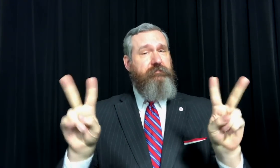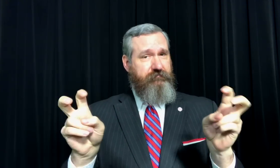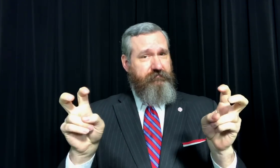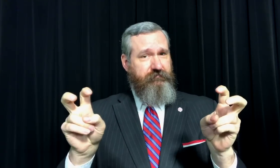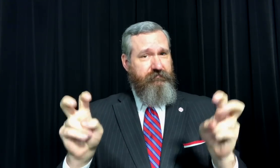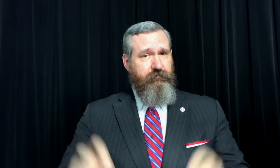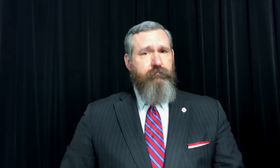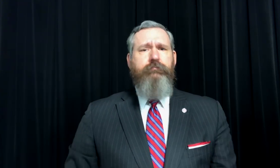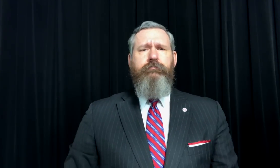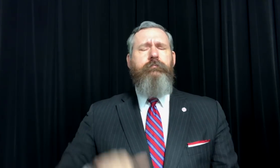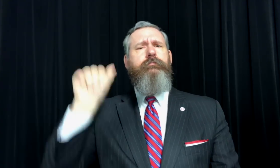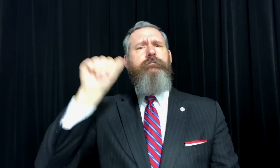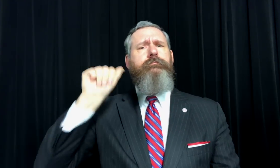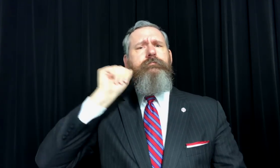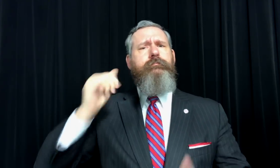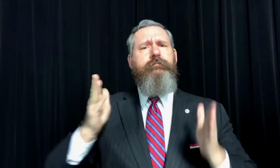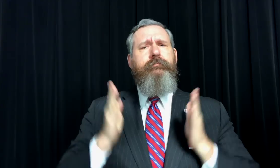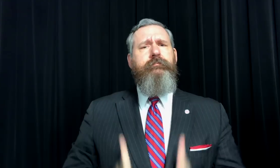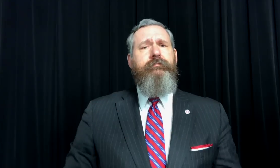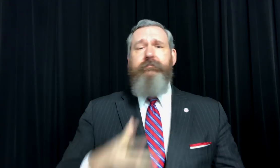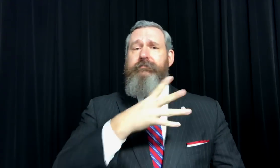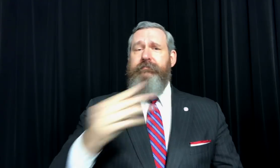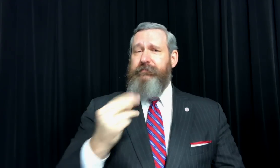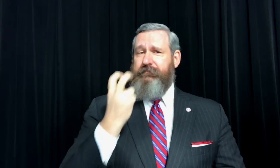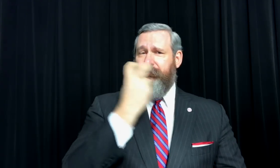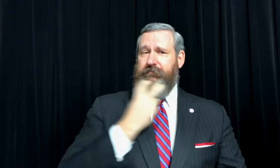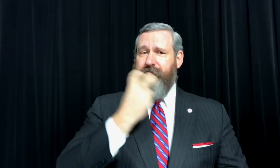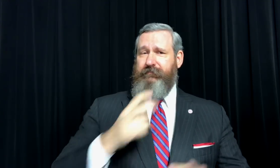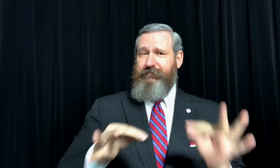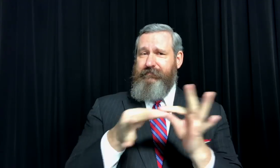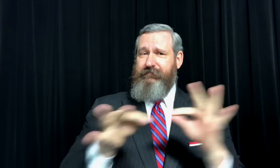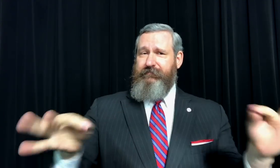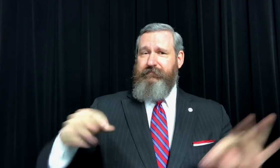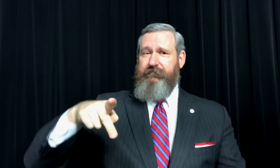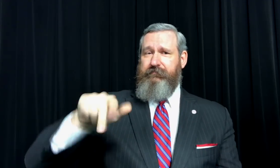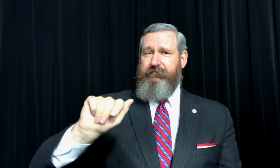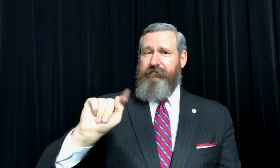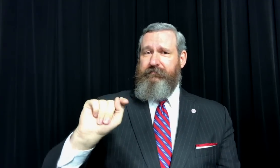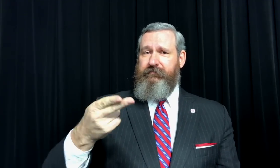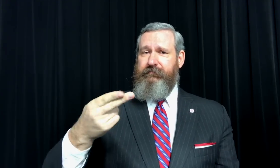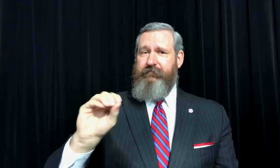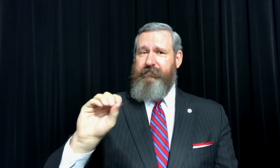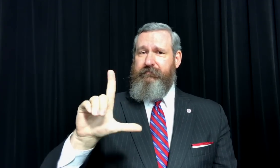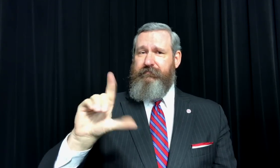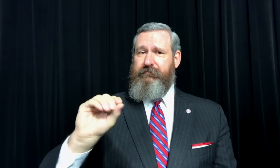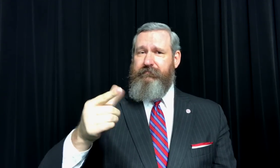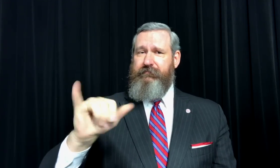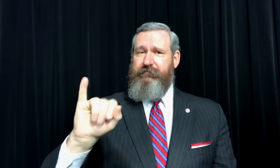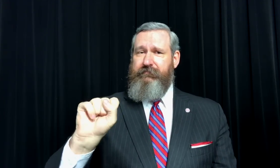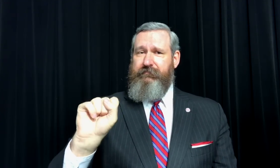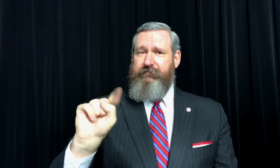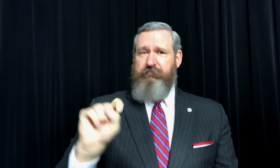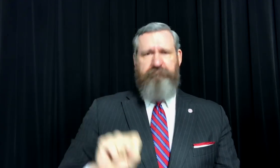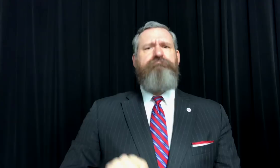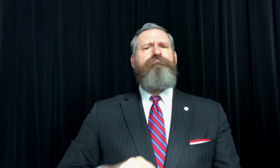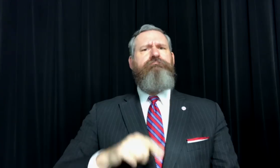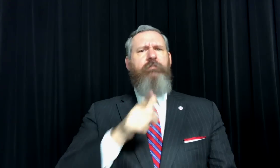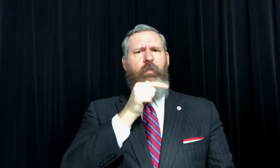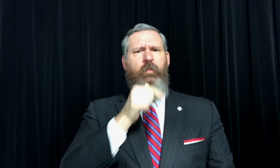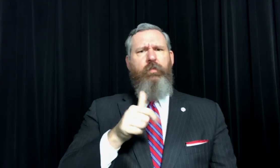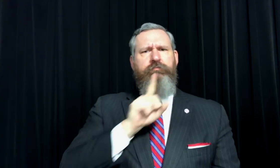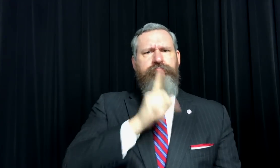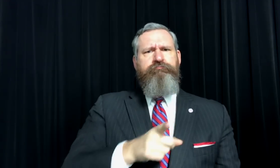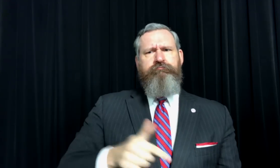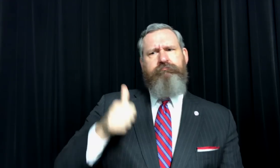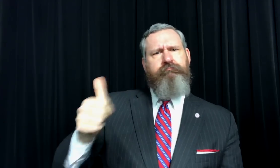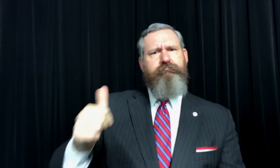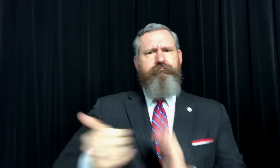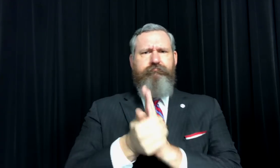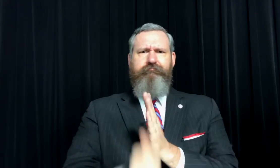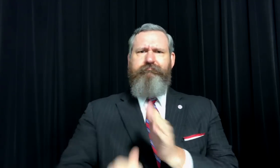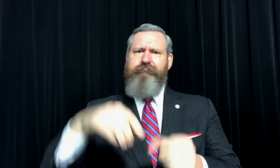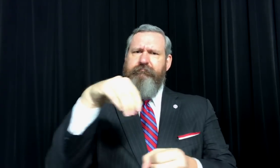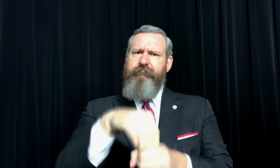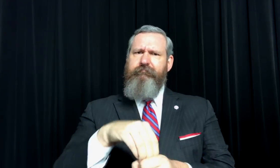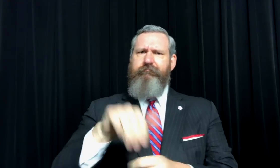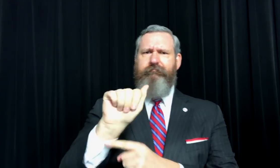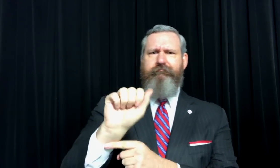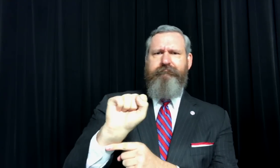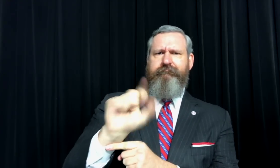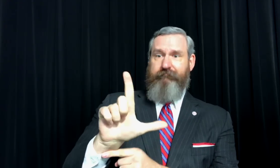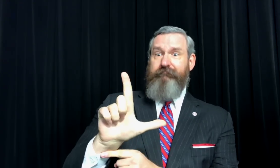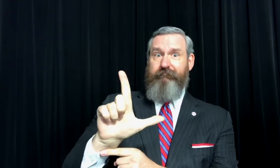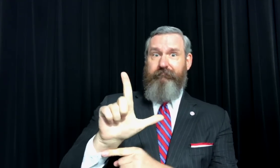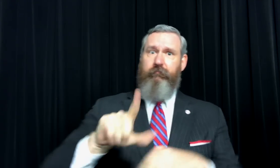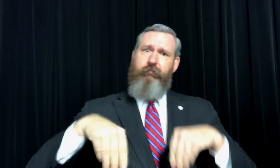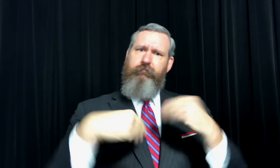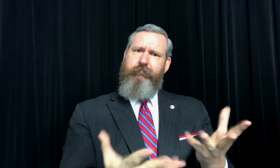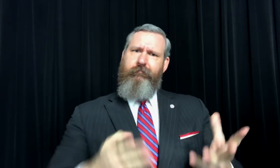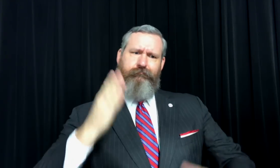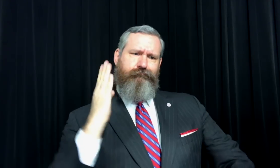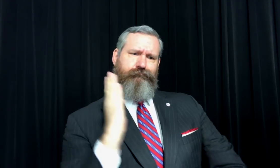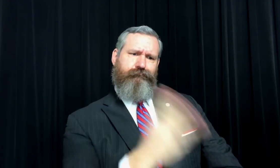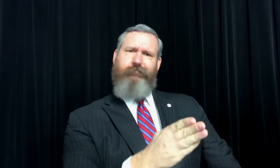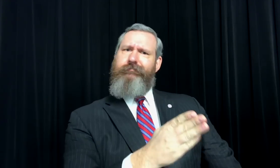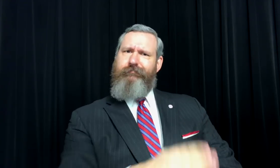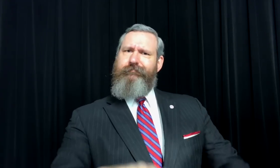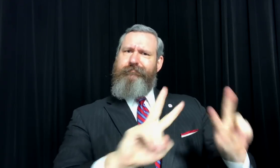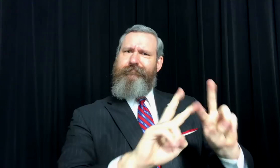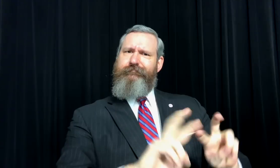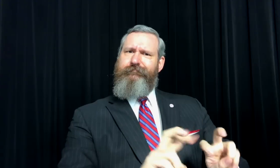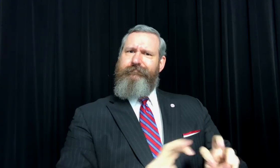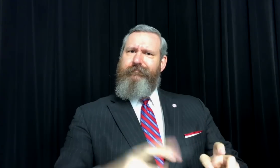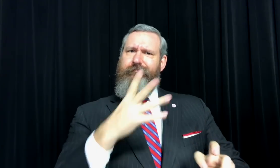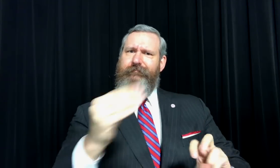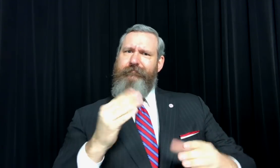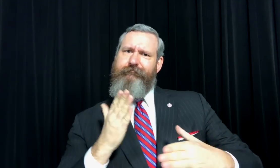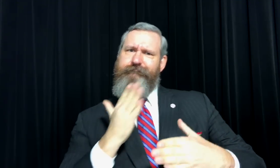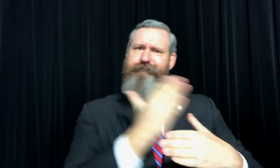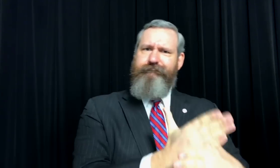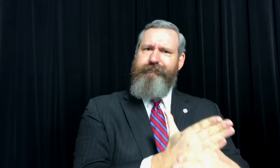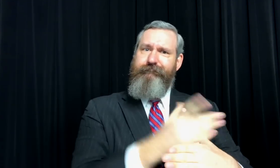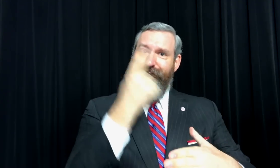“Audiologists and speech-language pathologists who are proficient in ASL provide direct assessment and intervention for